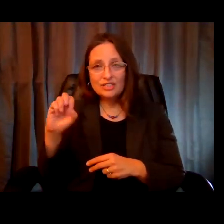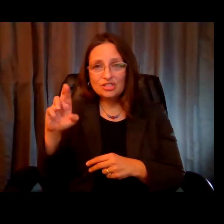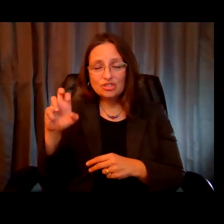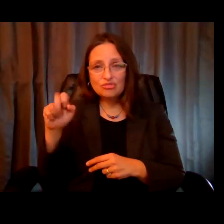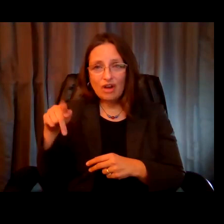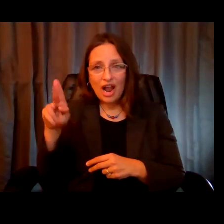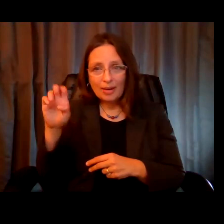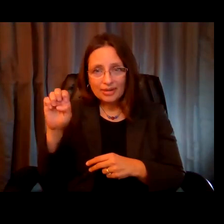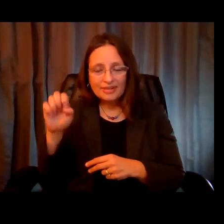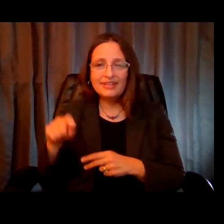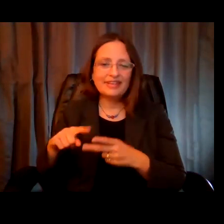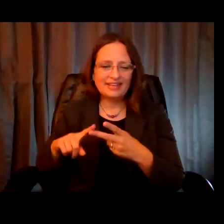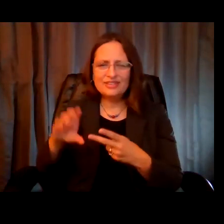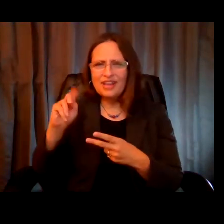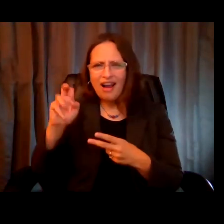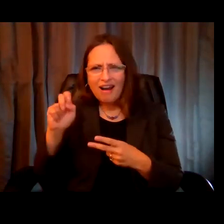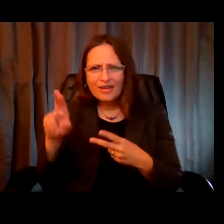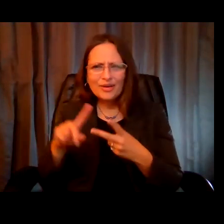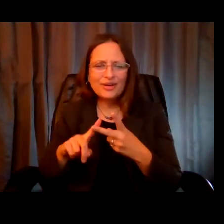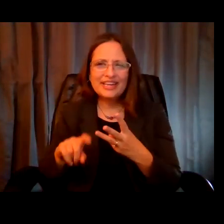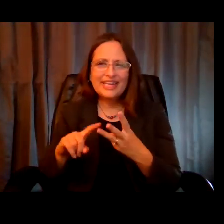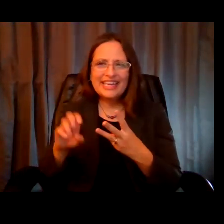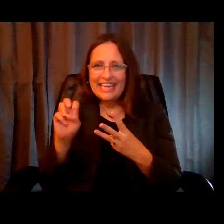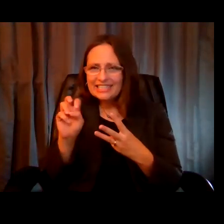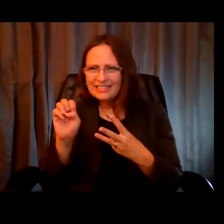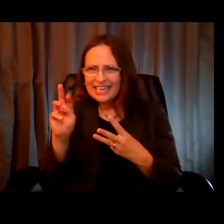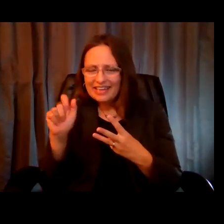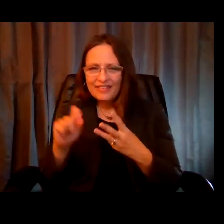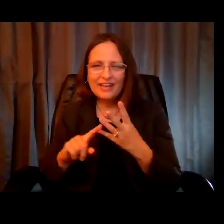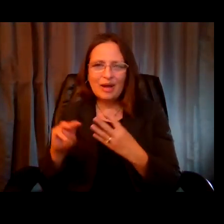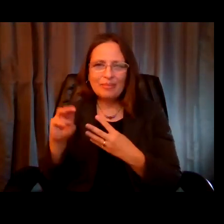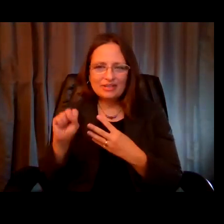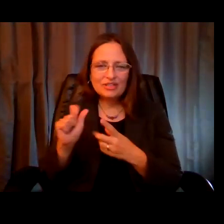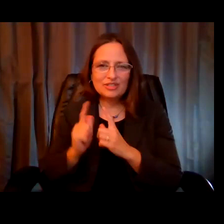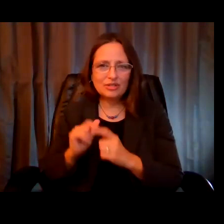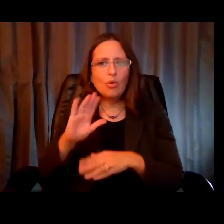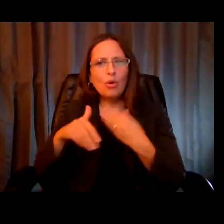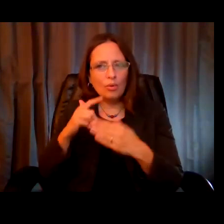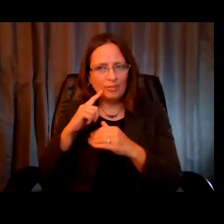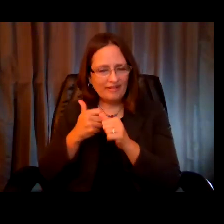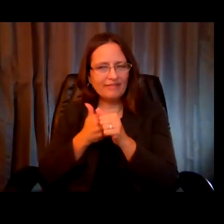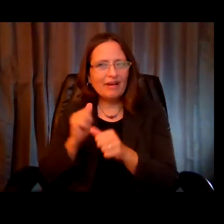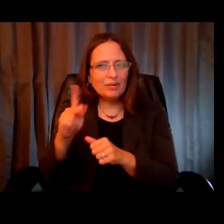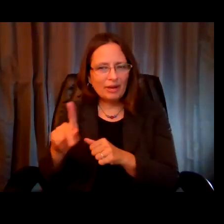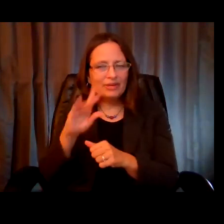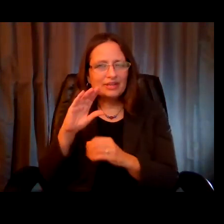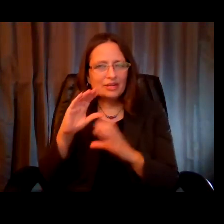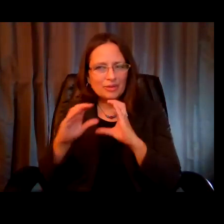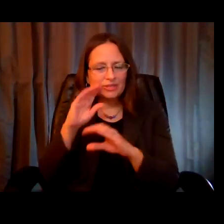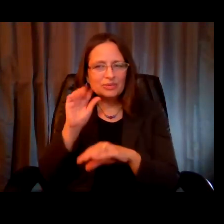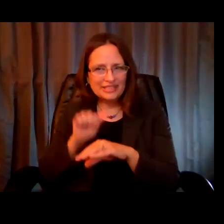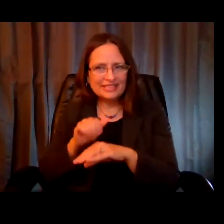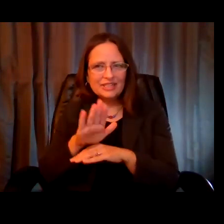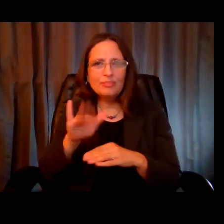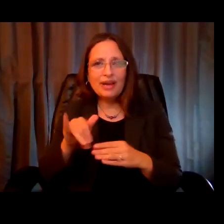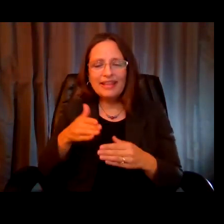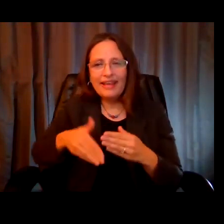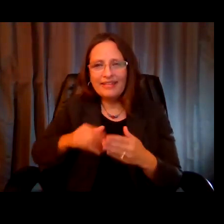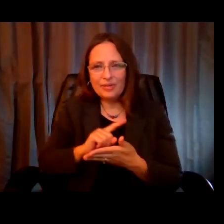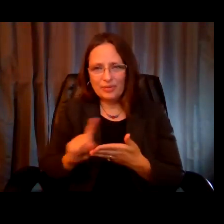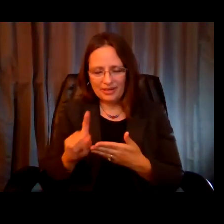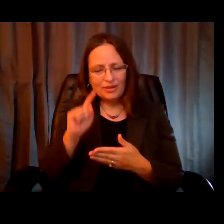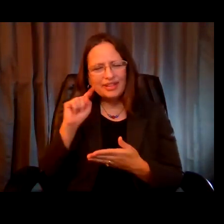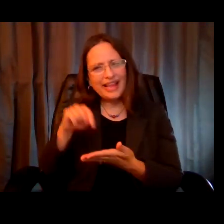there. are a lot of devices, of six as this one, the pocket talker, the office could